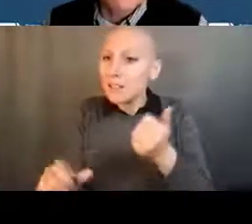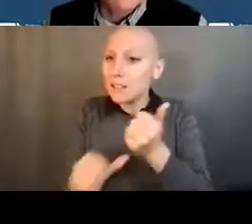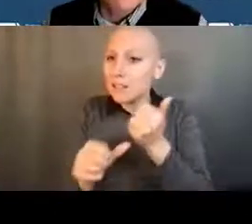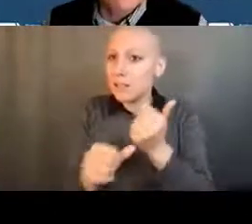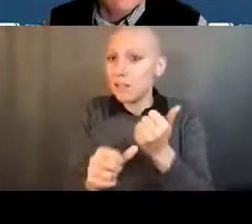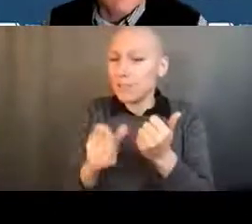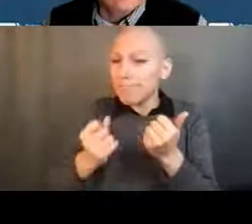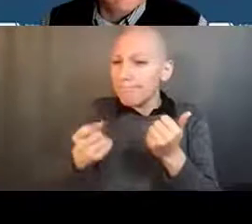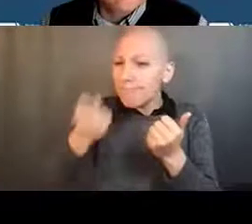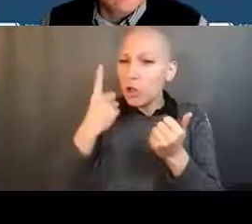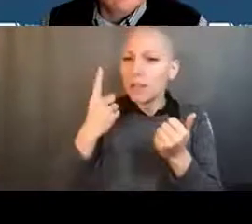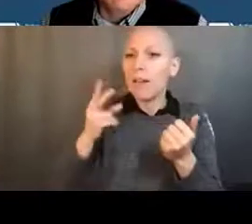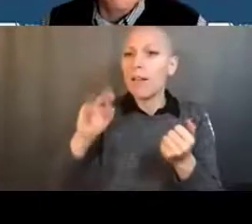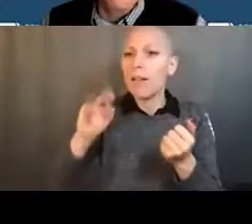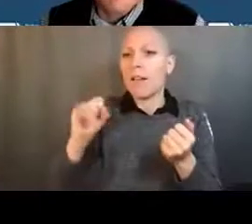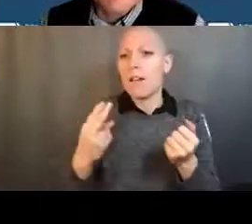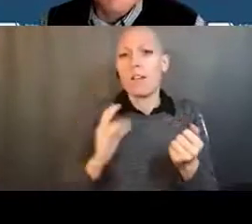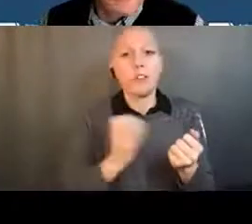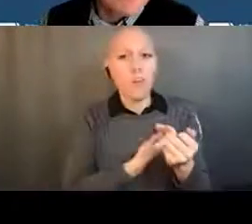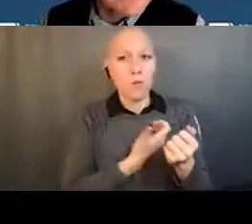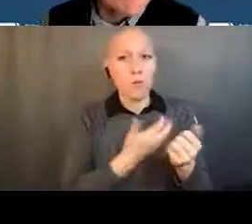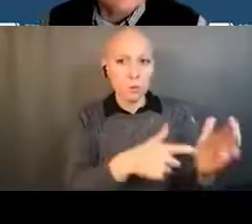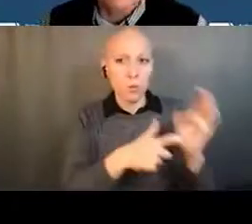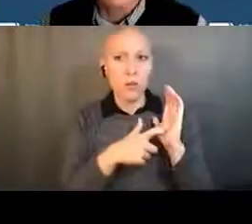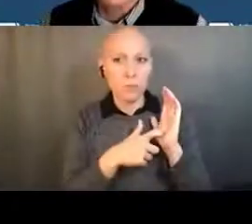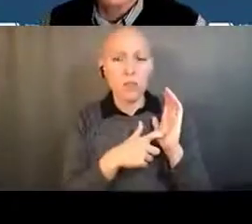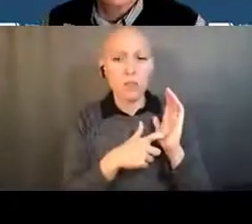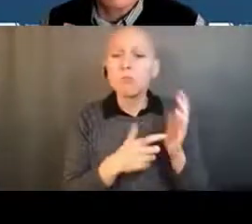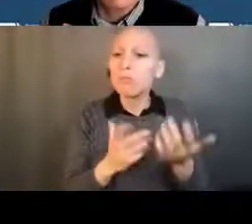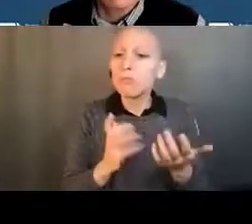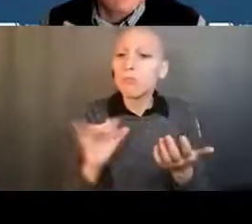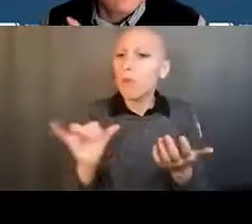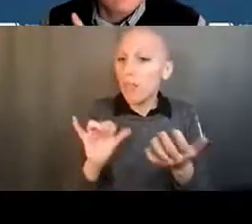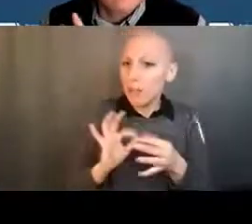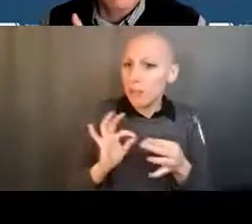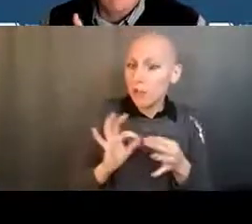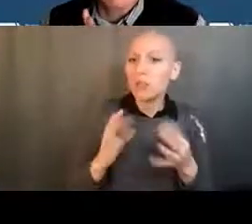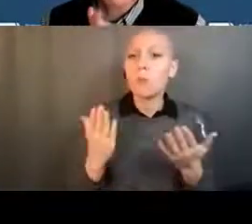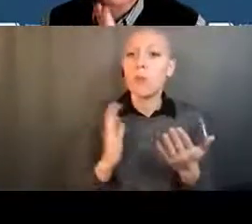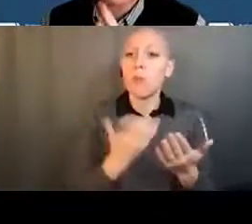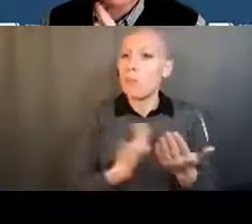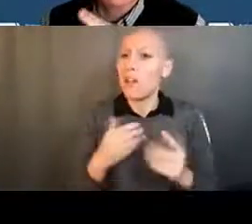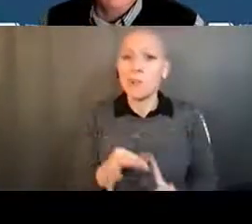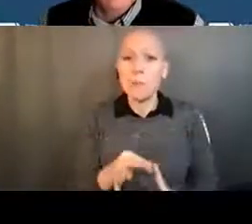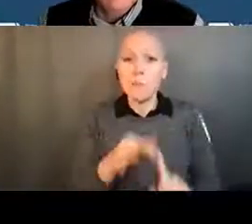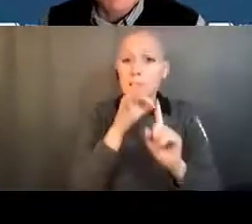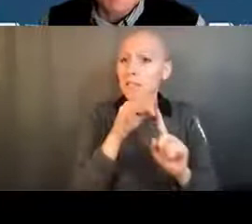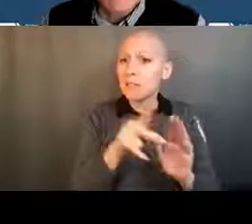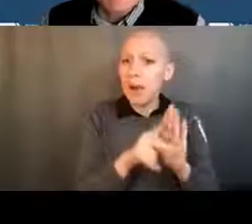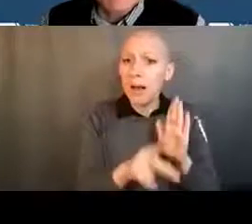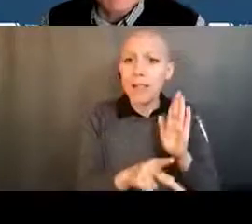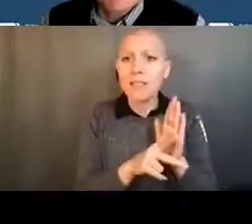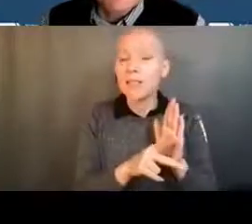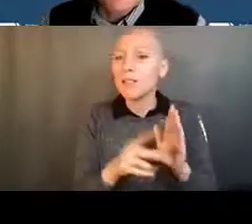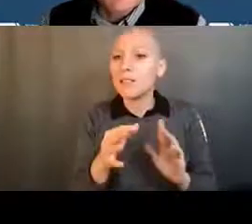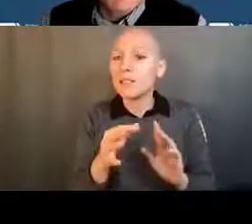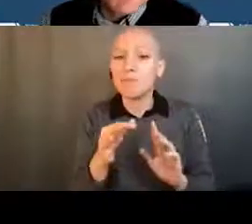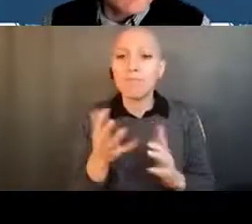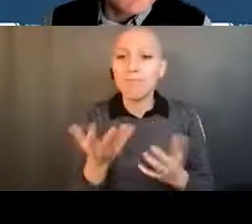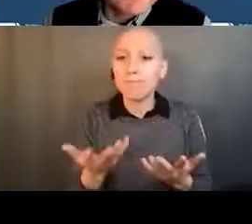So there may be as we stated, unique policies or maybe unique regulations and practices, and so be patient.